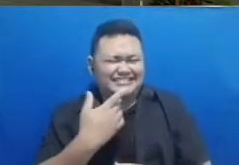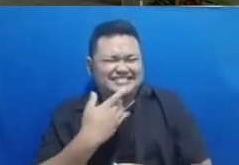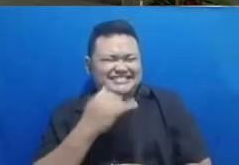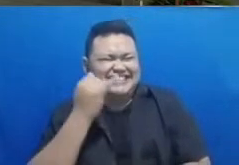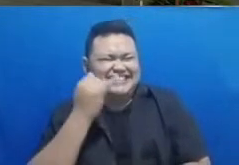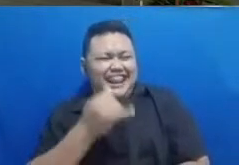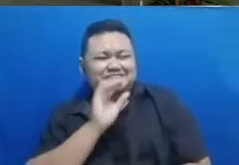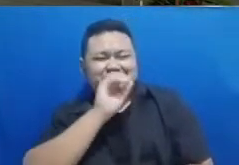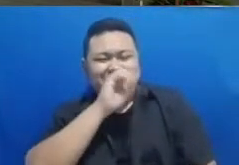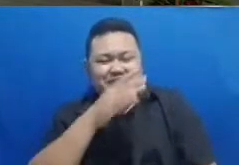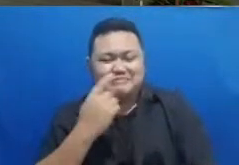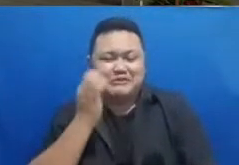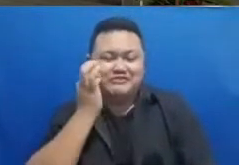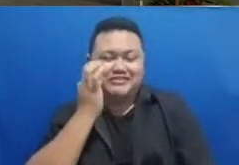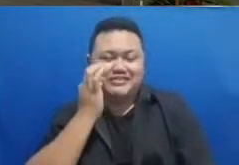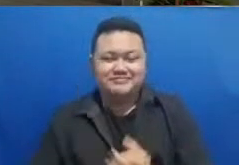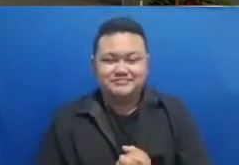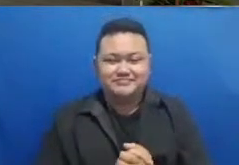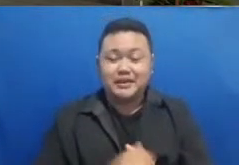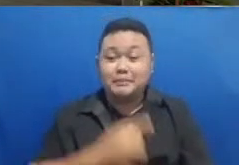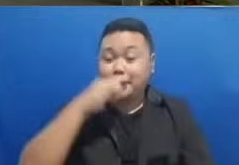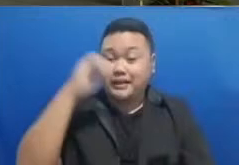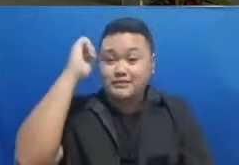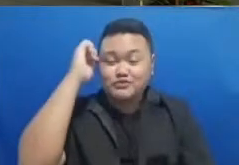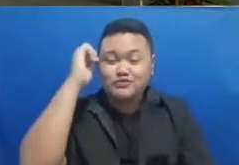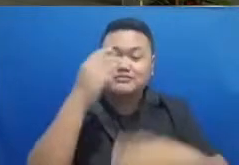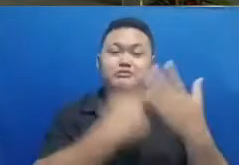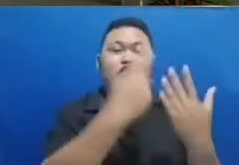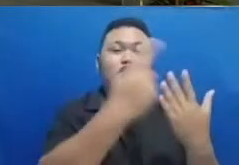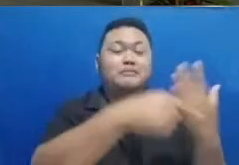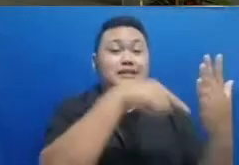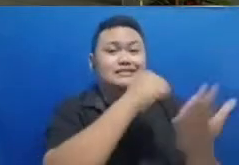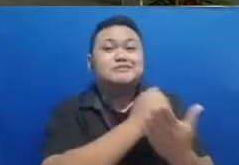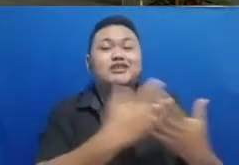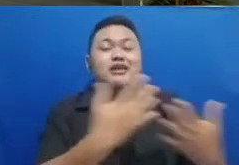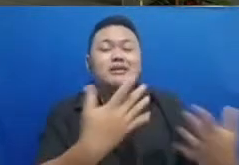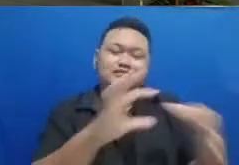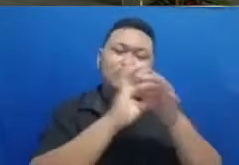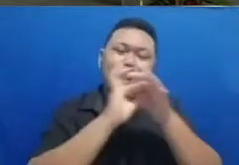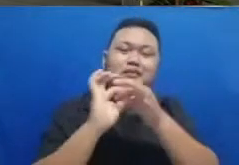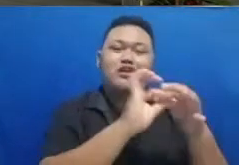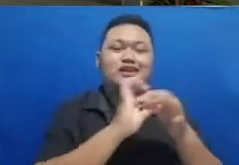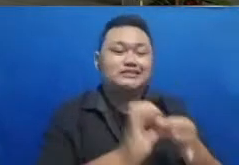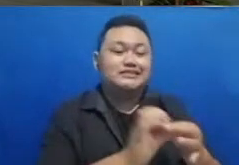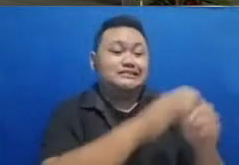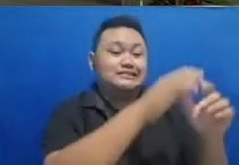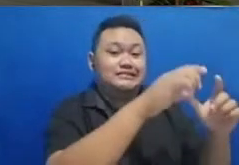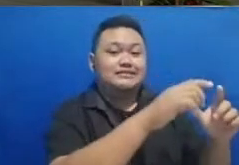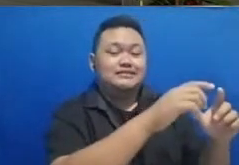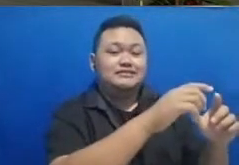and ladies and gentlemen this program is a collaboration between the Directorate General of teachers and education staff of the